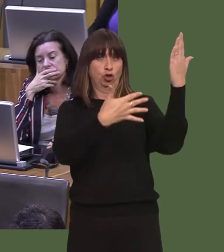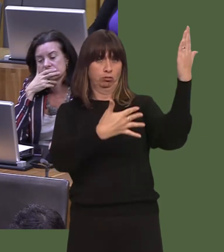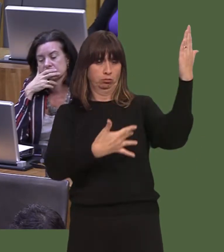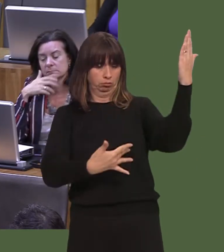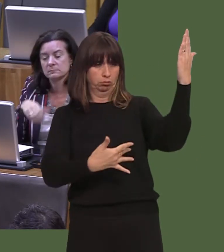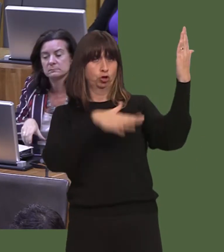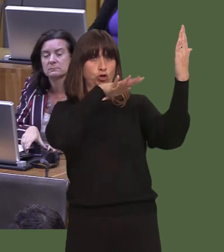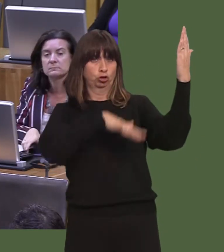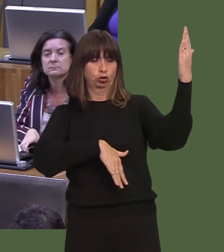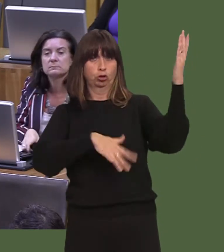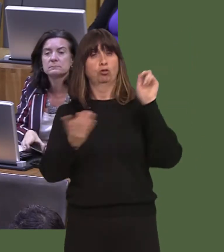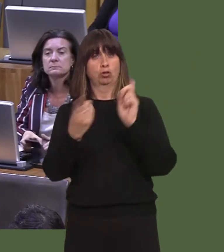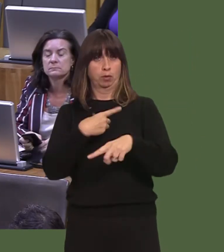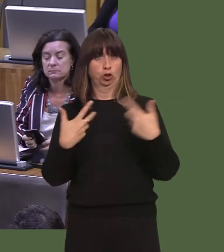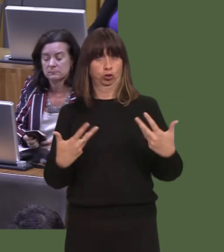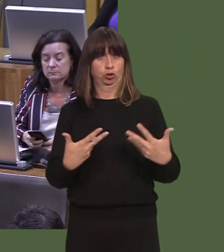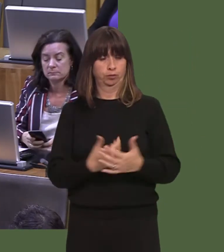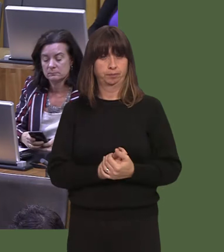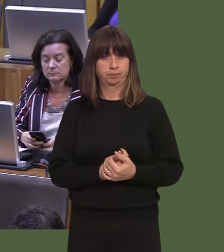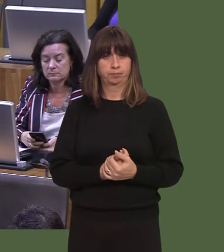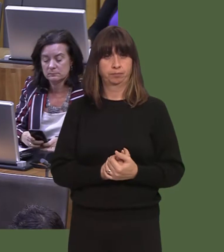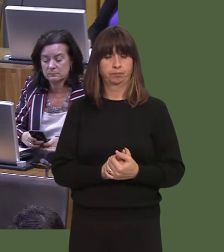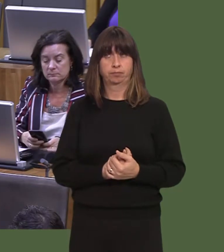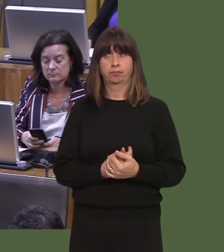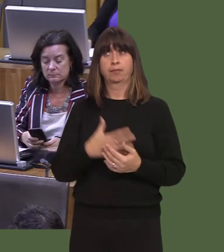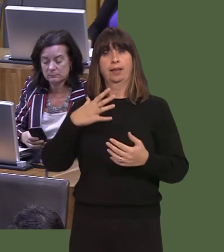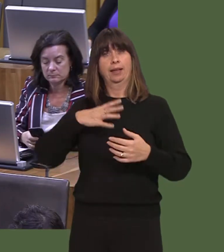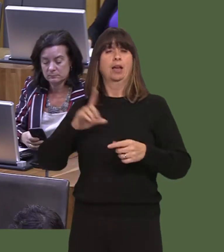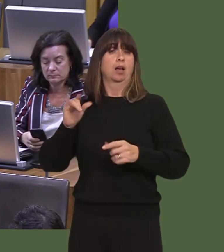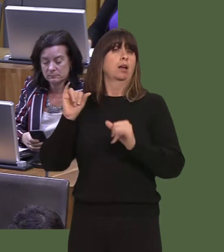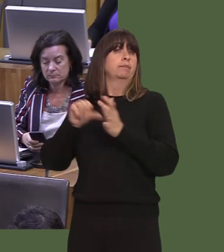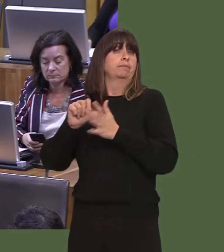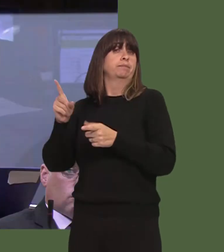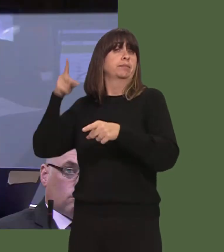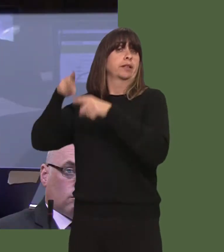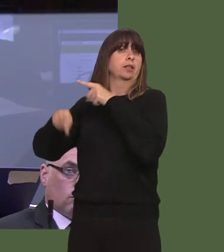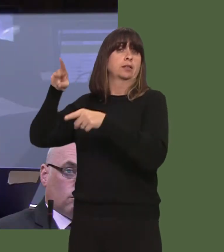It's got to be said that welfare reform and the austerity agenda continue to create further